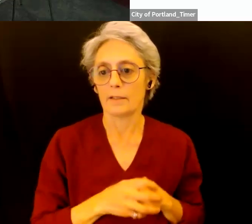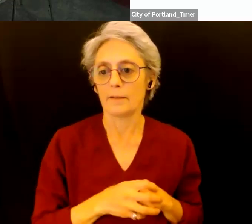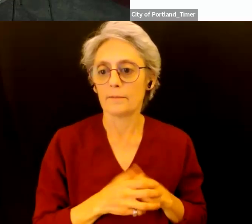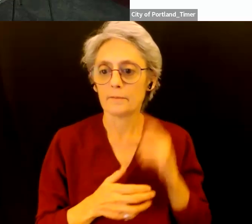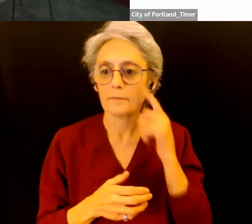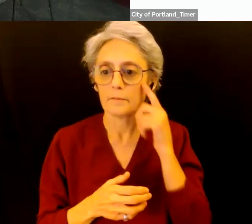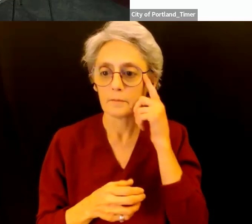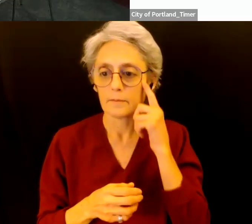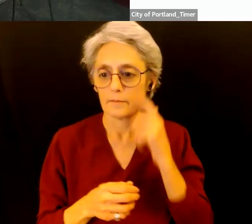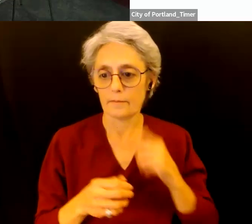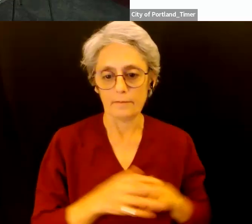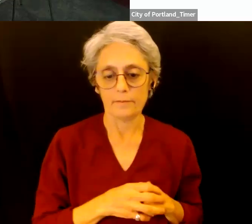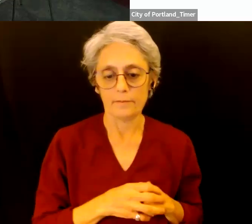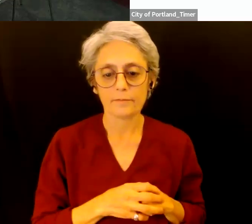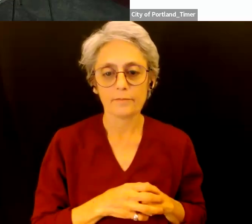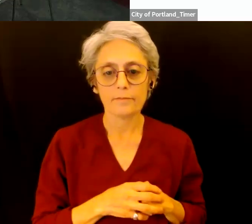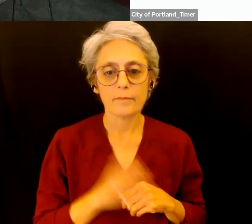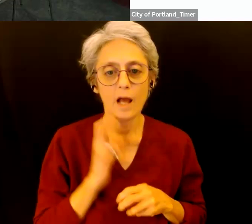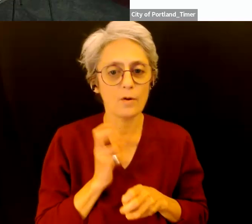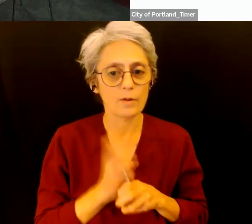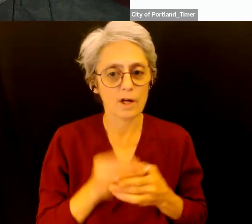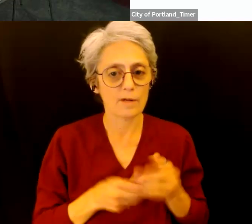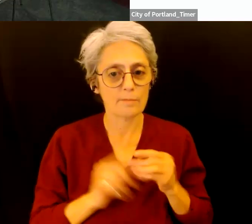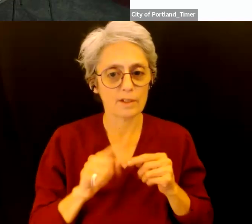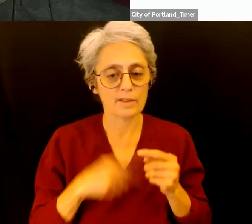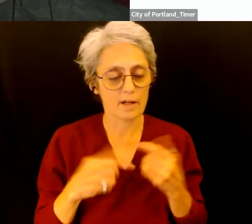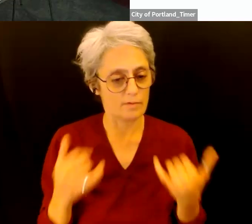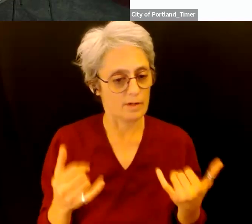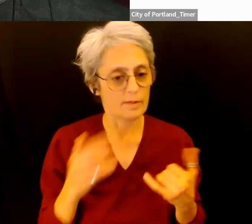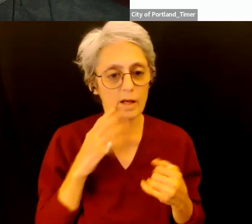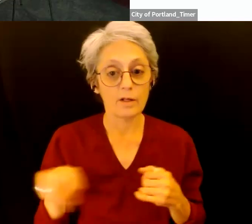I know it is a tough budget cycle. I know you were trying.